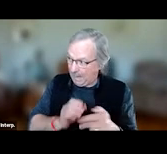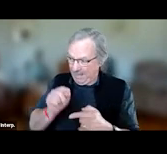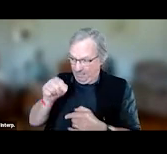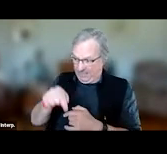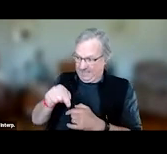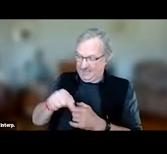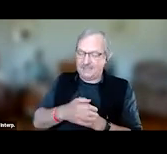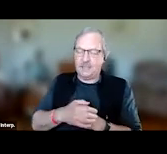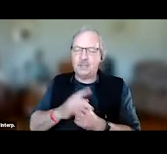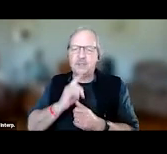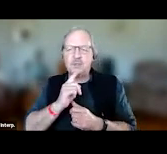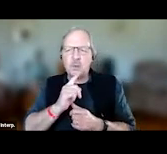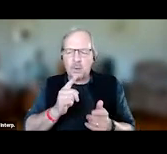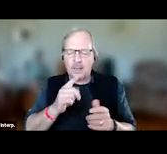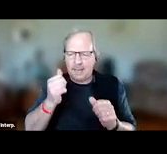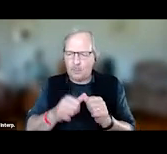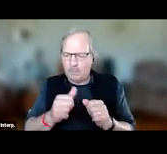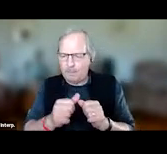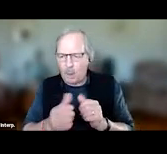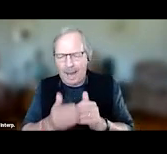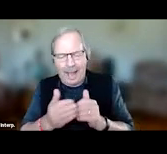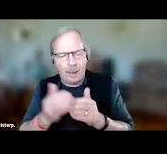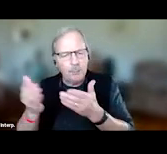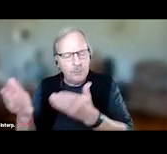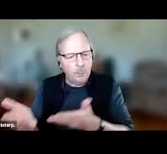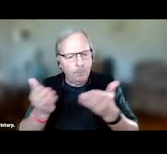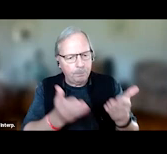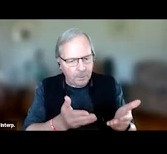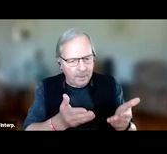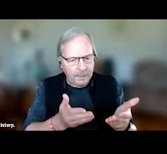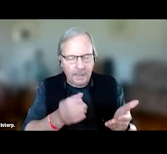So really remembering how to bring the SOAR process together